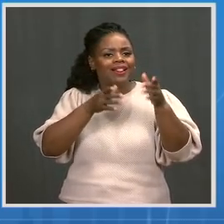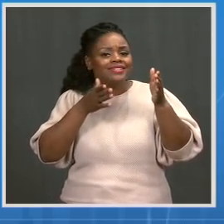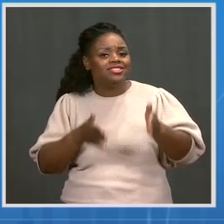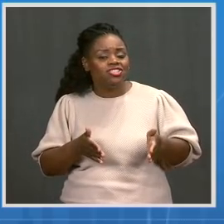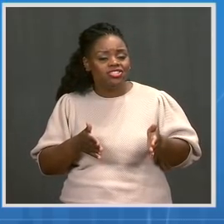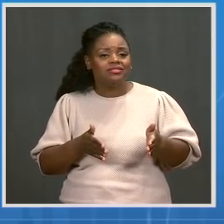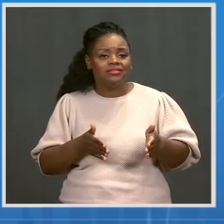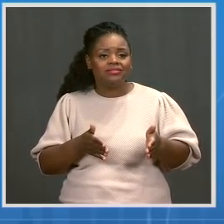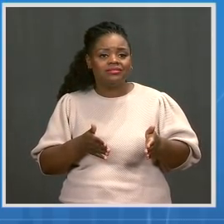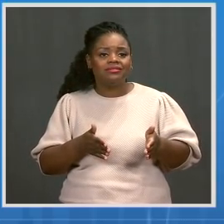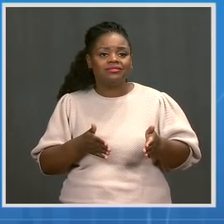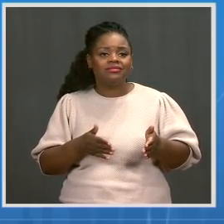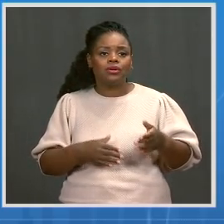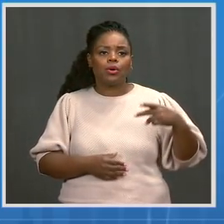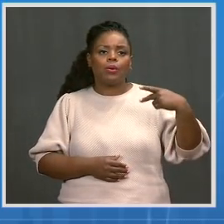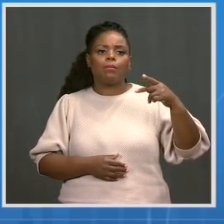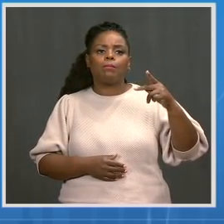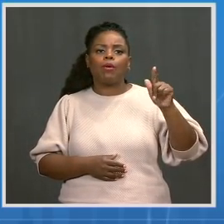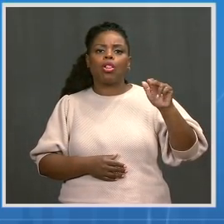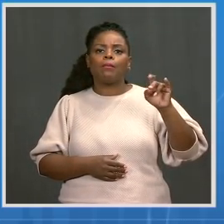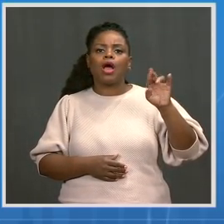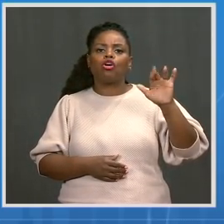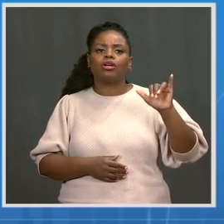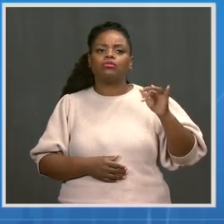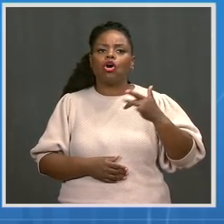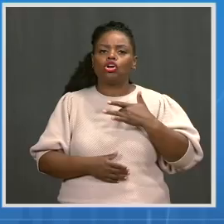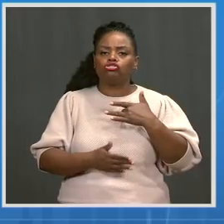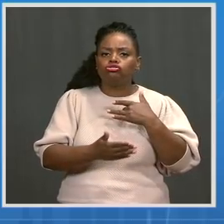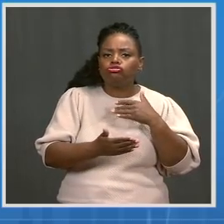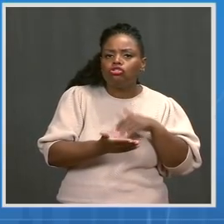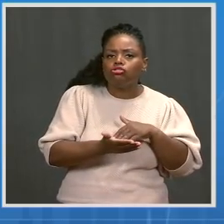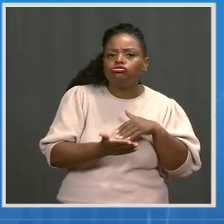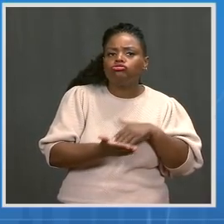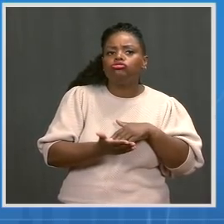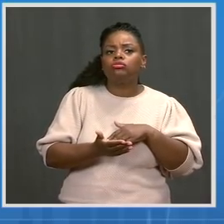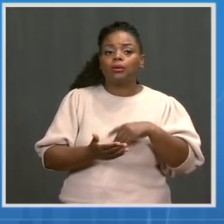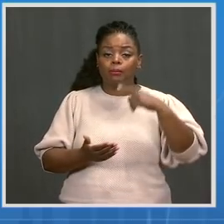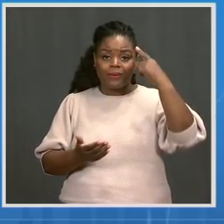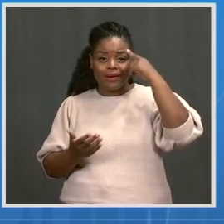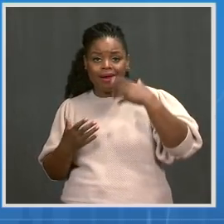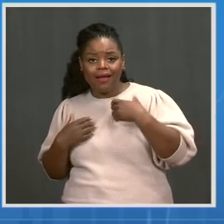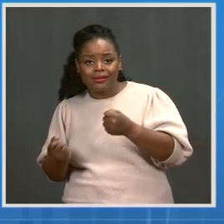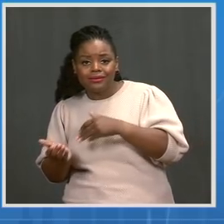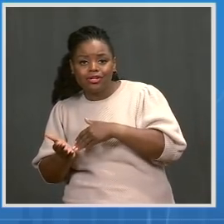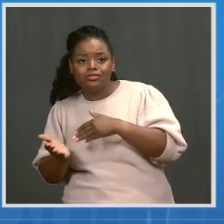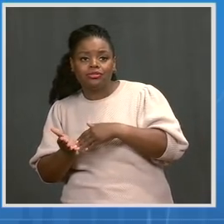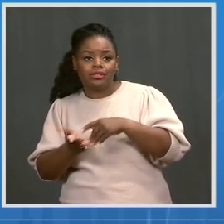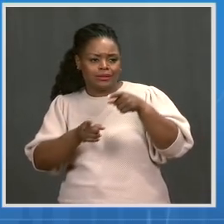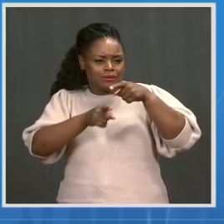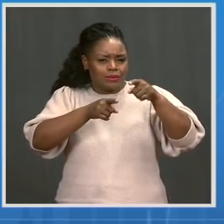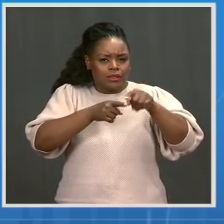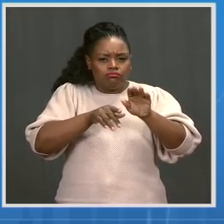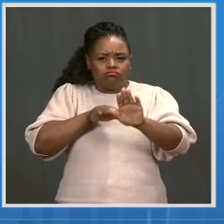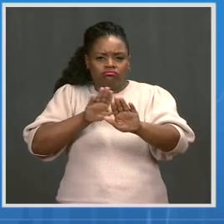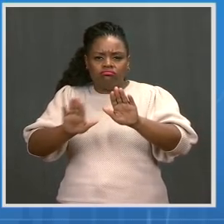neurology, cardiology, and behavioral or mental health. In other words, even patients who were not hospitalized